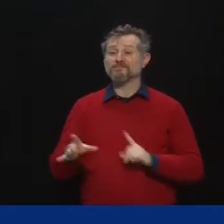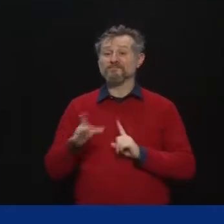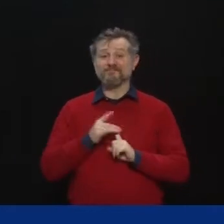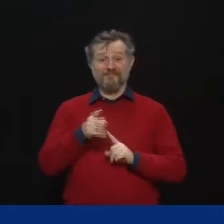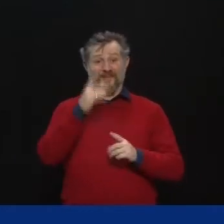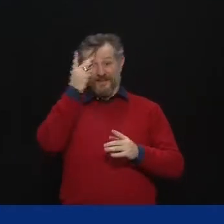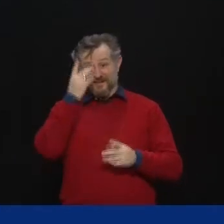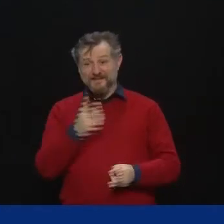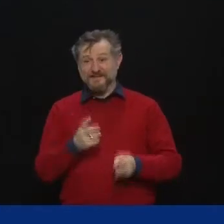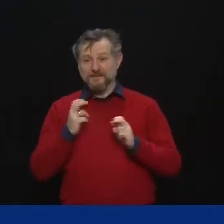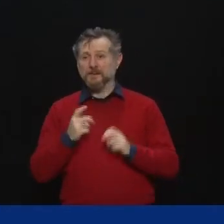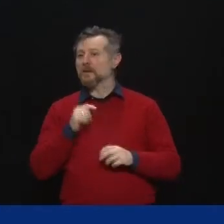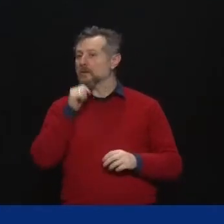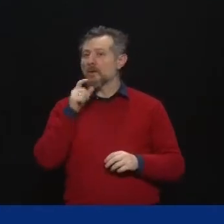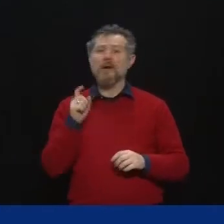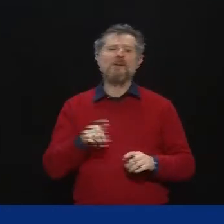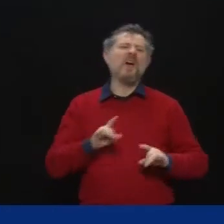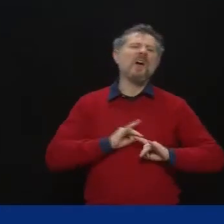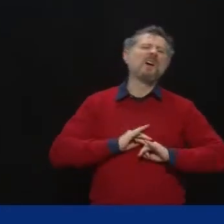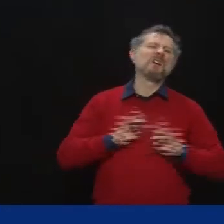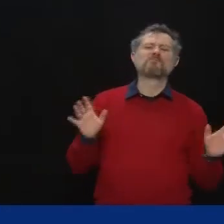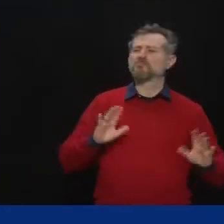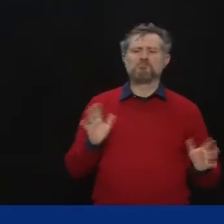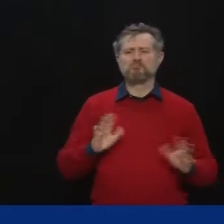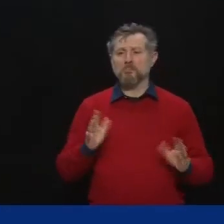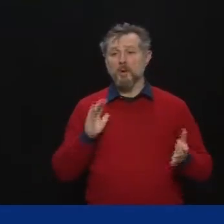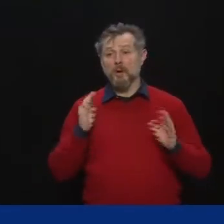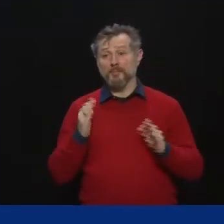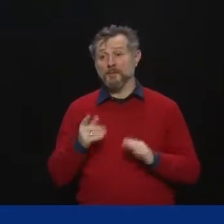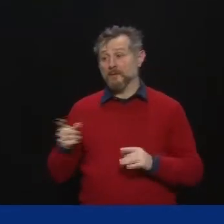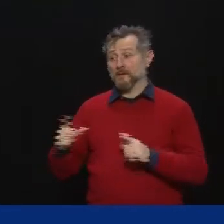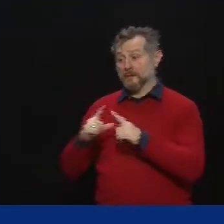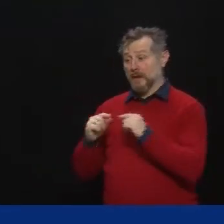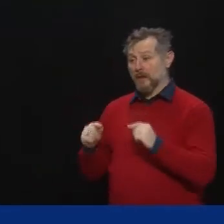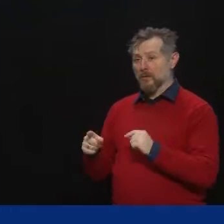WHERE PEOPLE ARE VACCINATED AND BOOSTED, AGAIN, THE SEVERITY IS